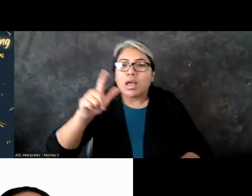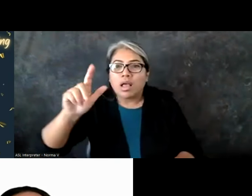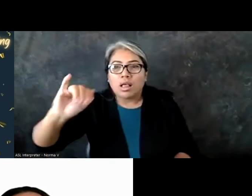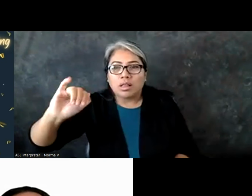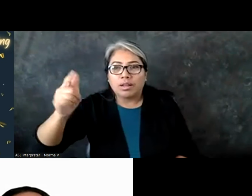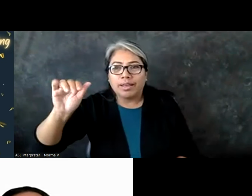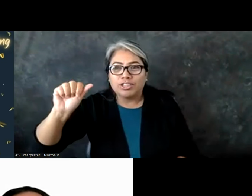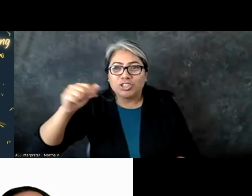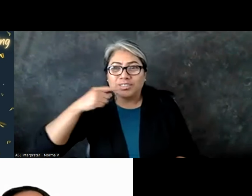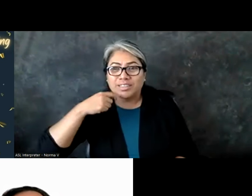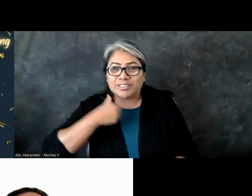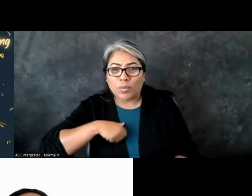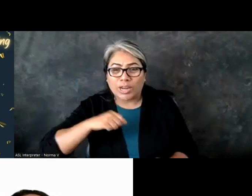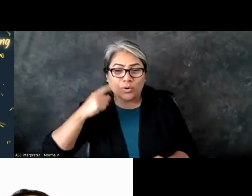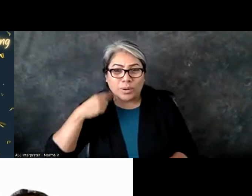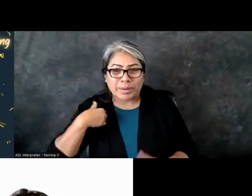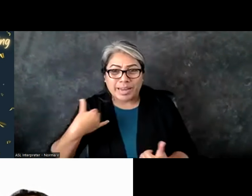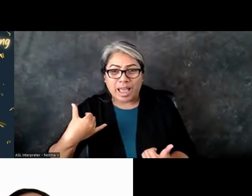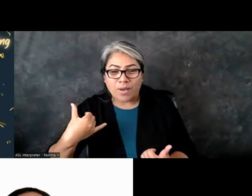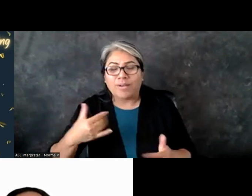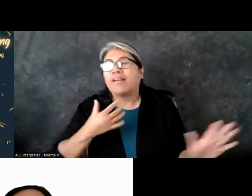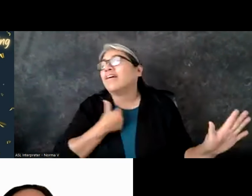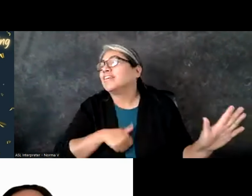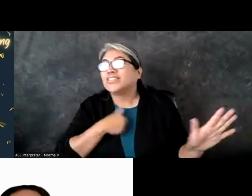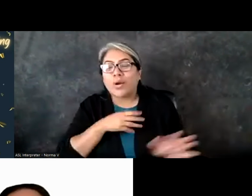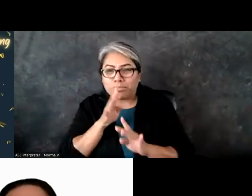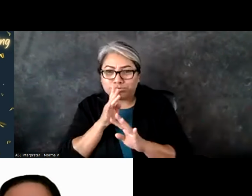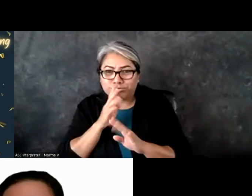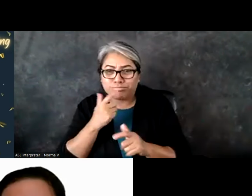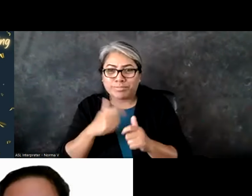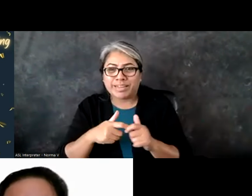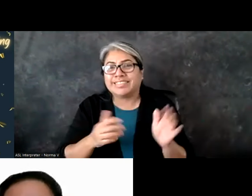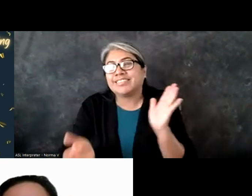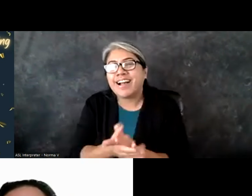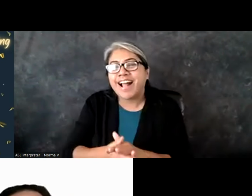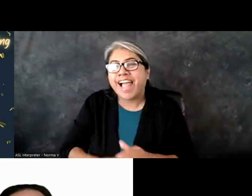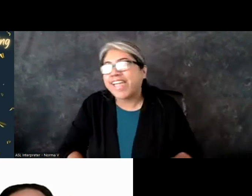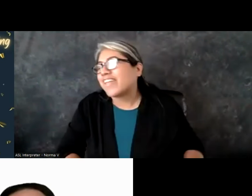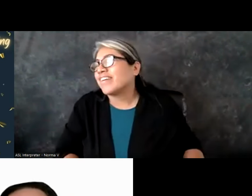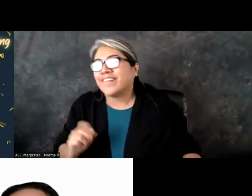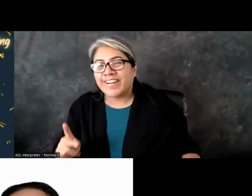» JESSICA LEHMAN: We can hear you. » Hold on. Sorry. Can you guys hear me now?